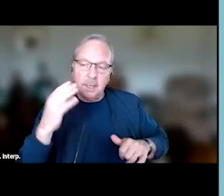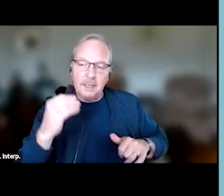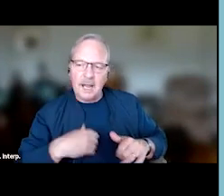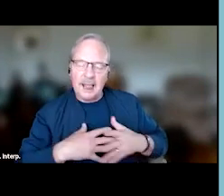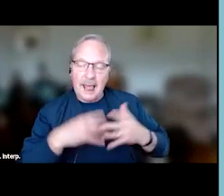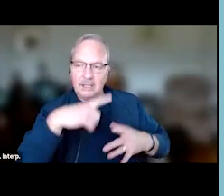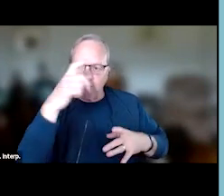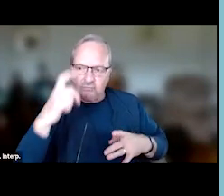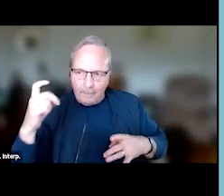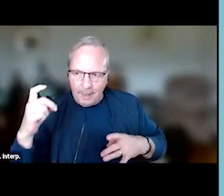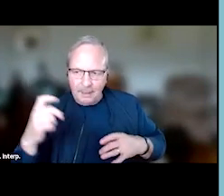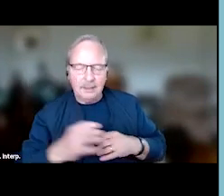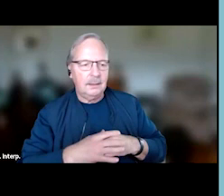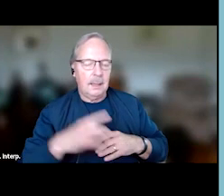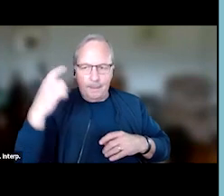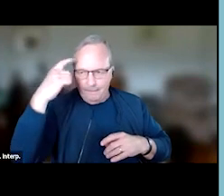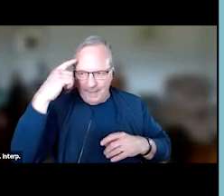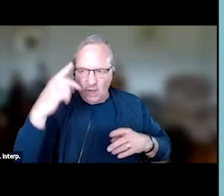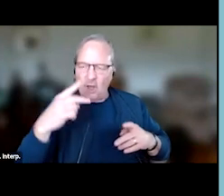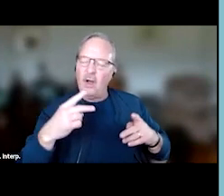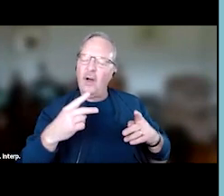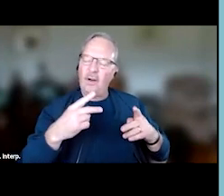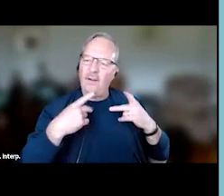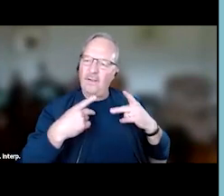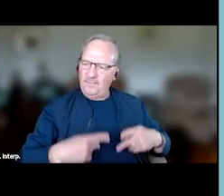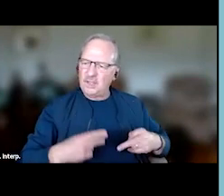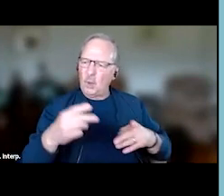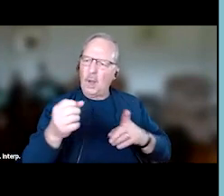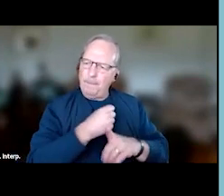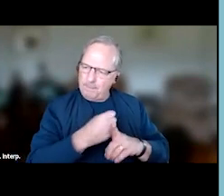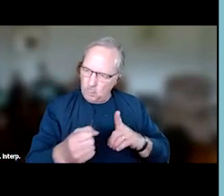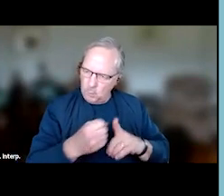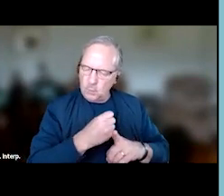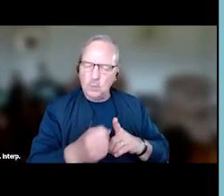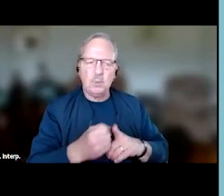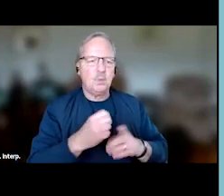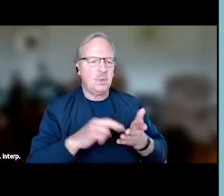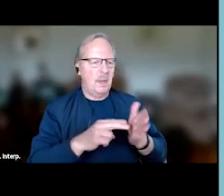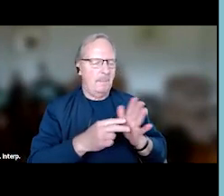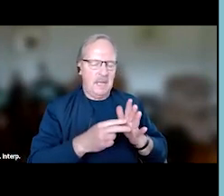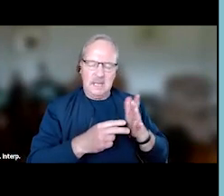such as mental and physical abuse, which means that I was destined